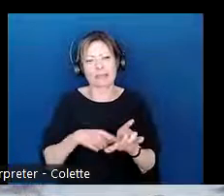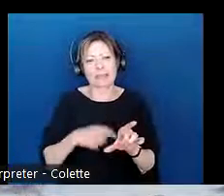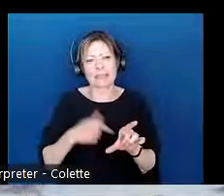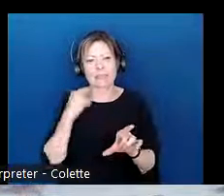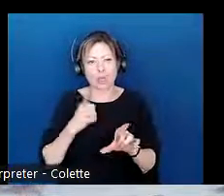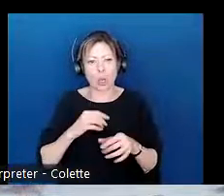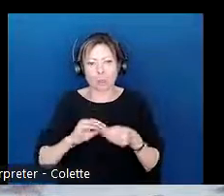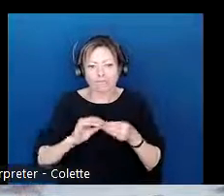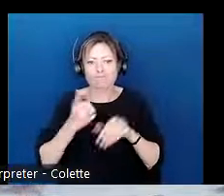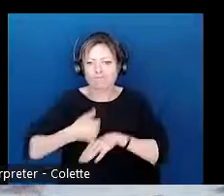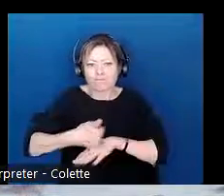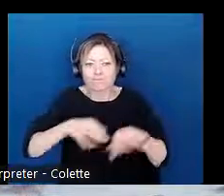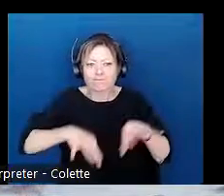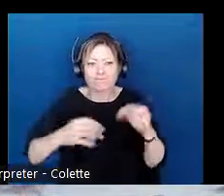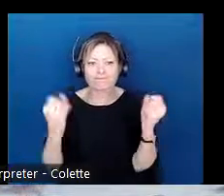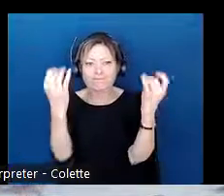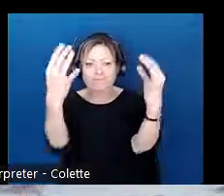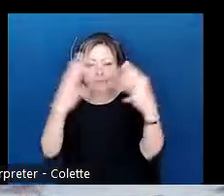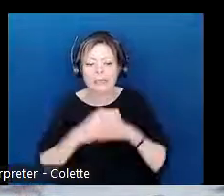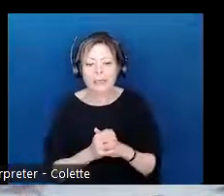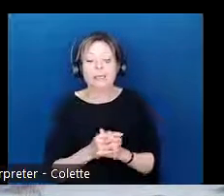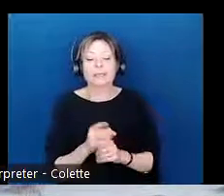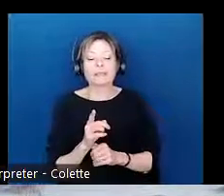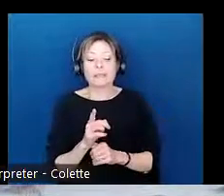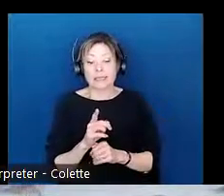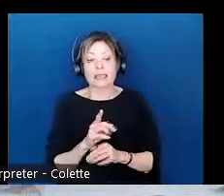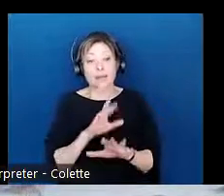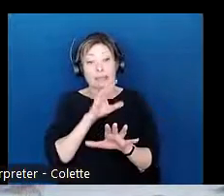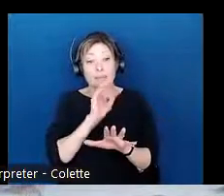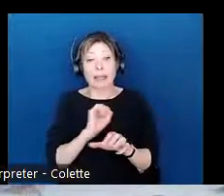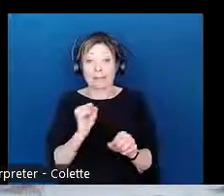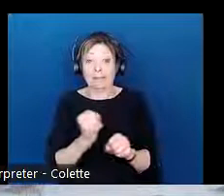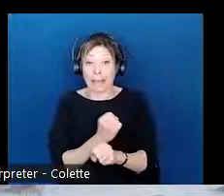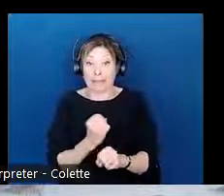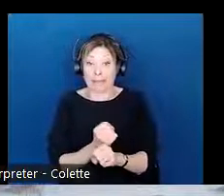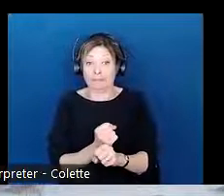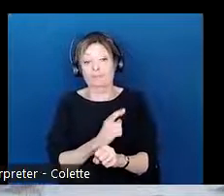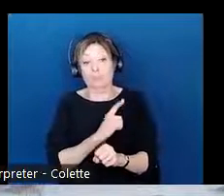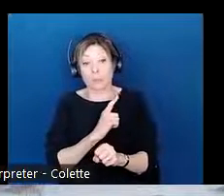um and the reason it's man-made is because if we just left it as it was and didn't sort of